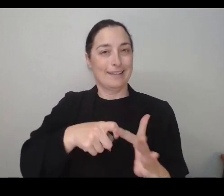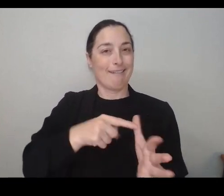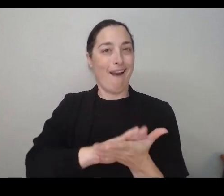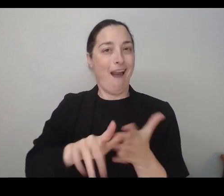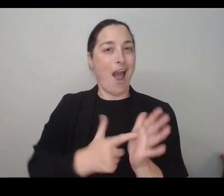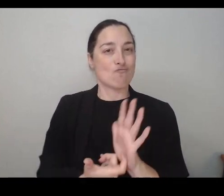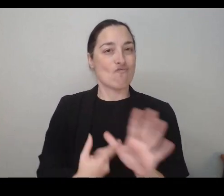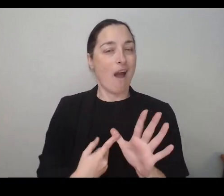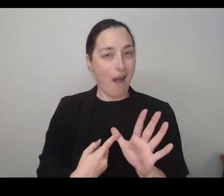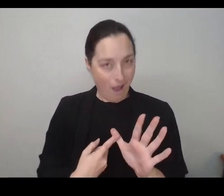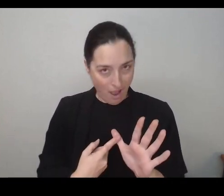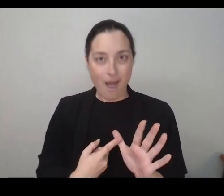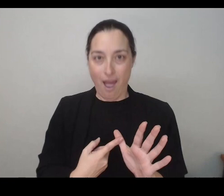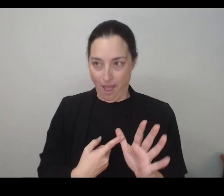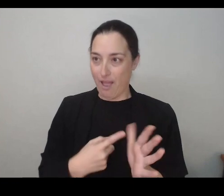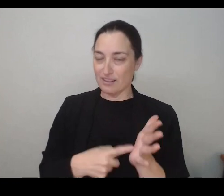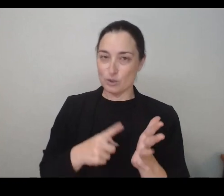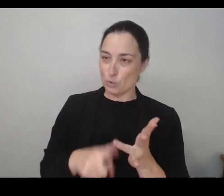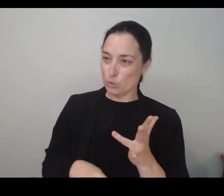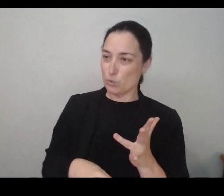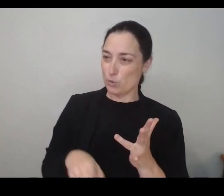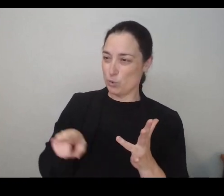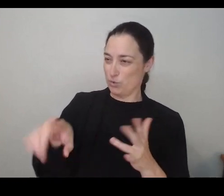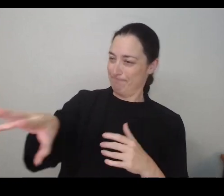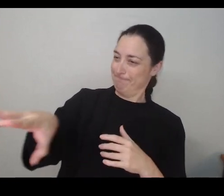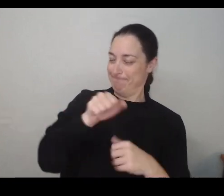and being empowered in a contemporary culture now.